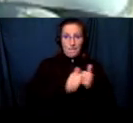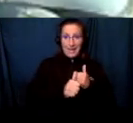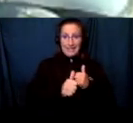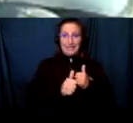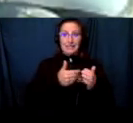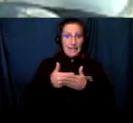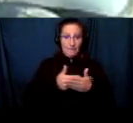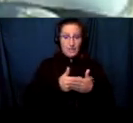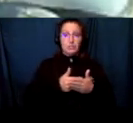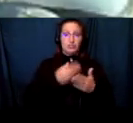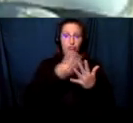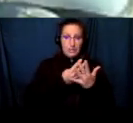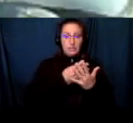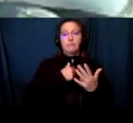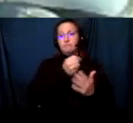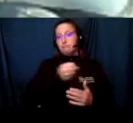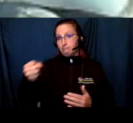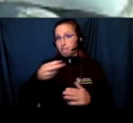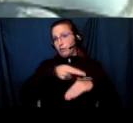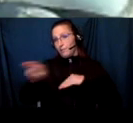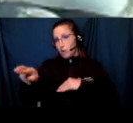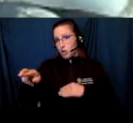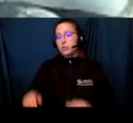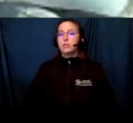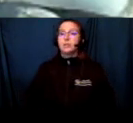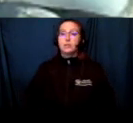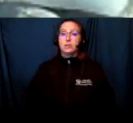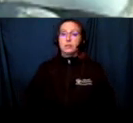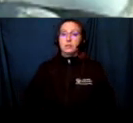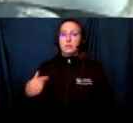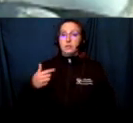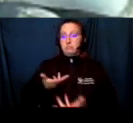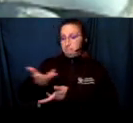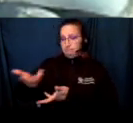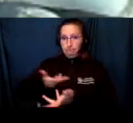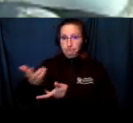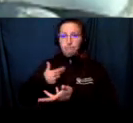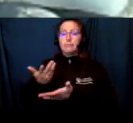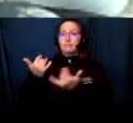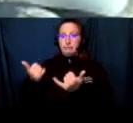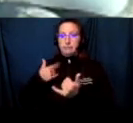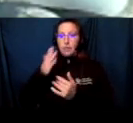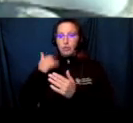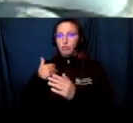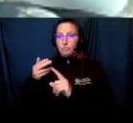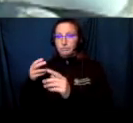and we are working with them to engage a variety of different hospitals on quality improvement